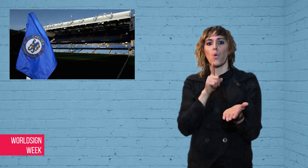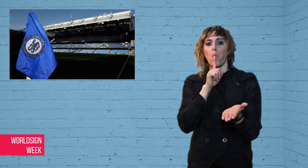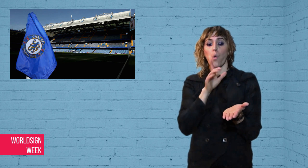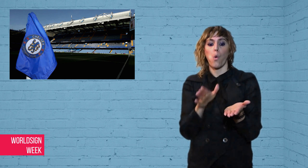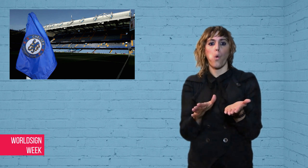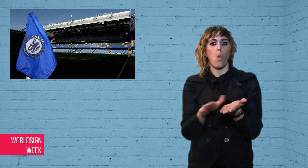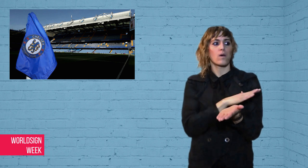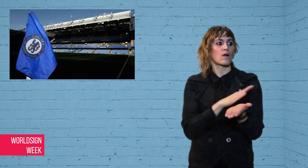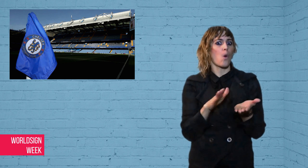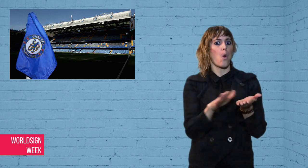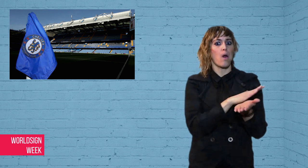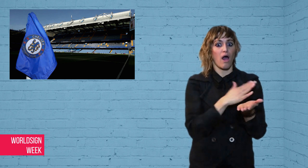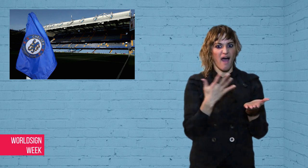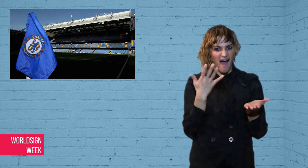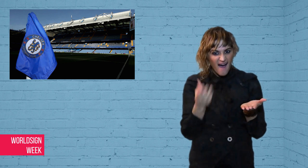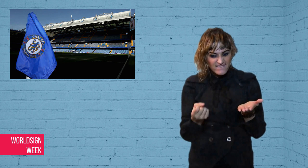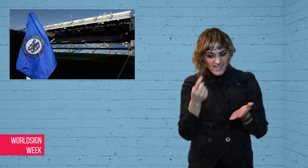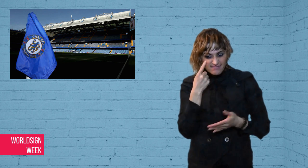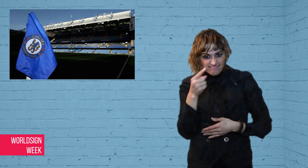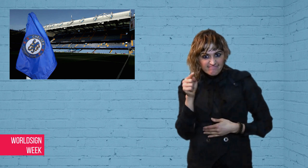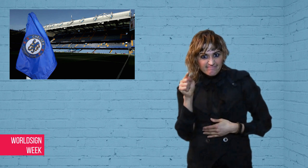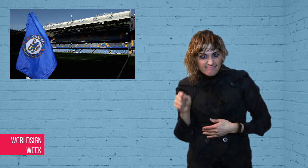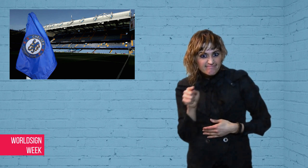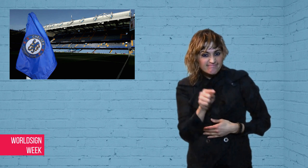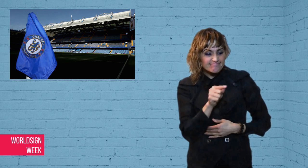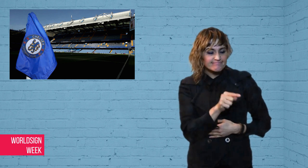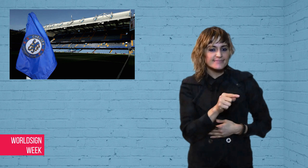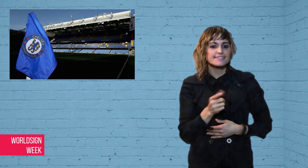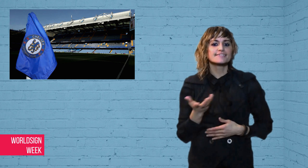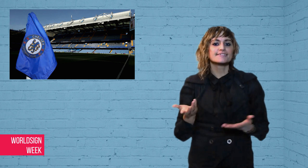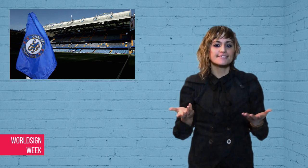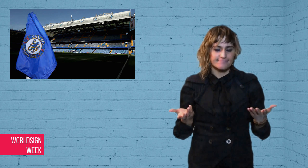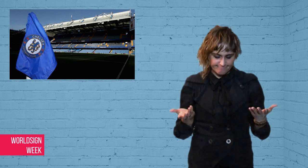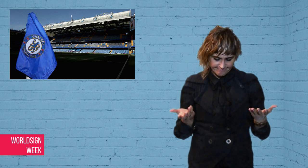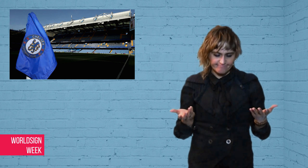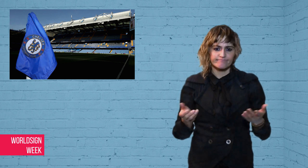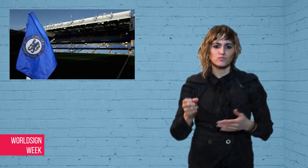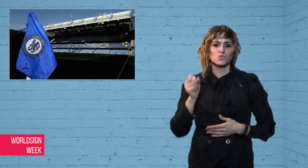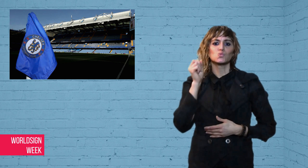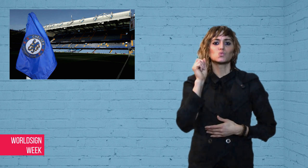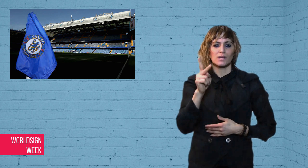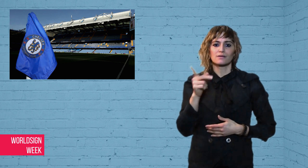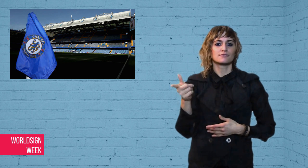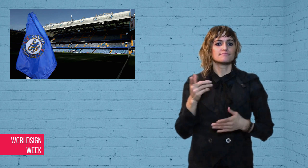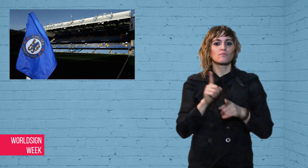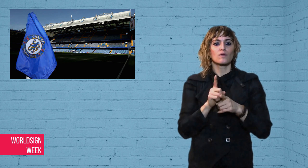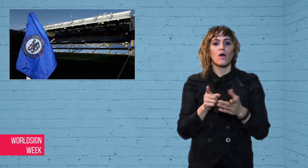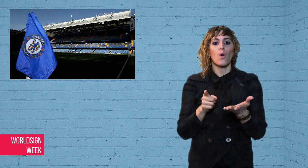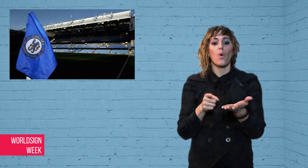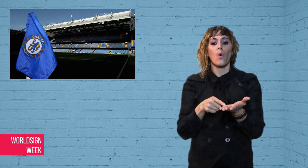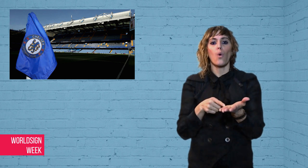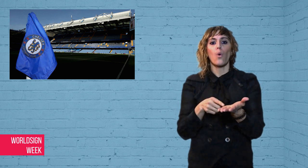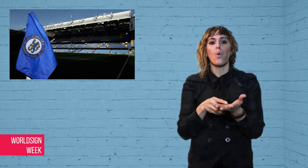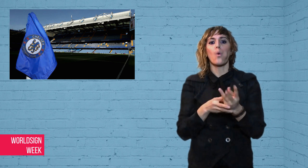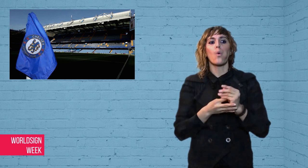it won’t shrink from dishing out full punishment.